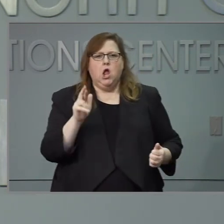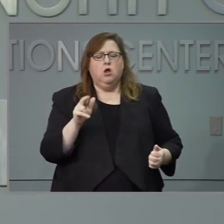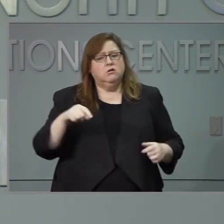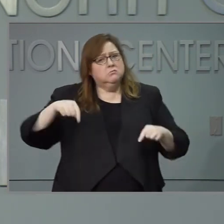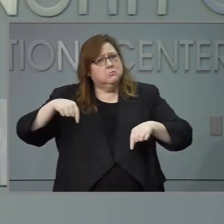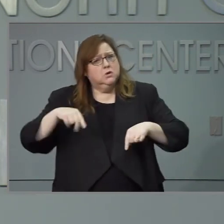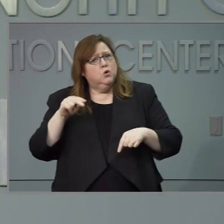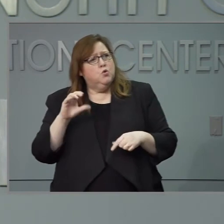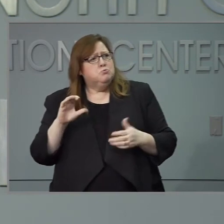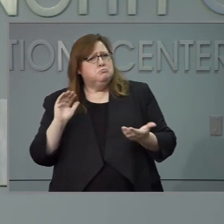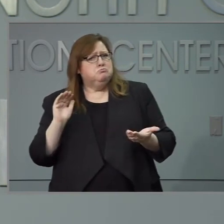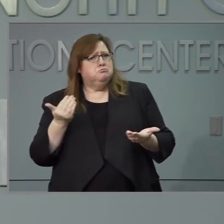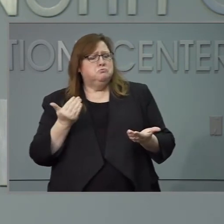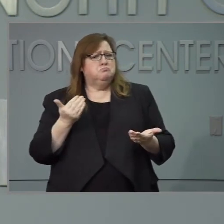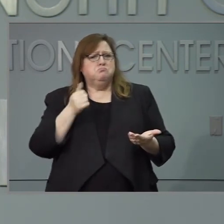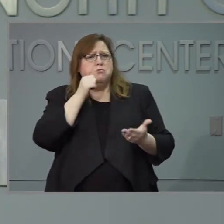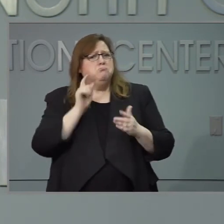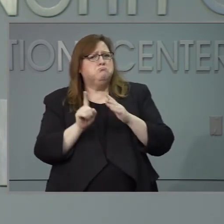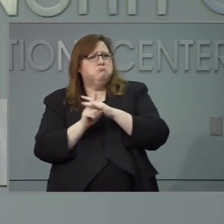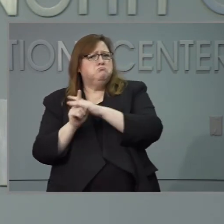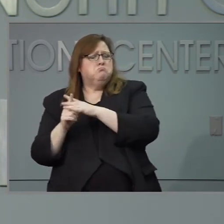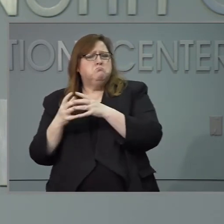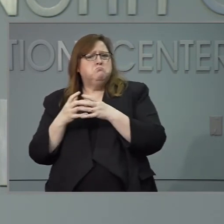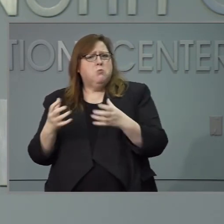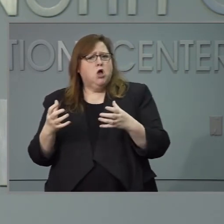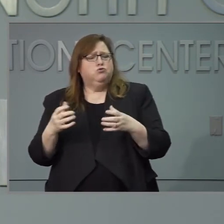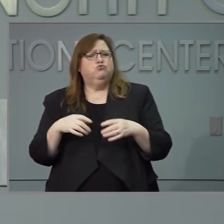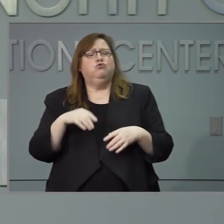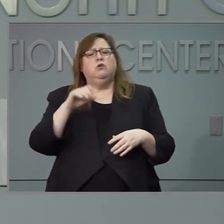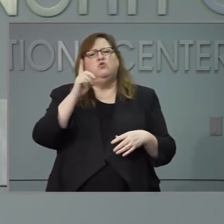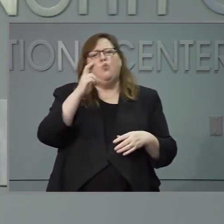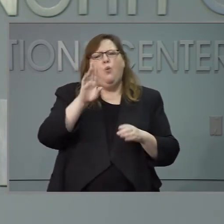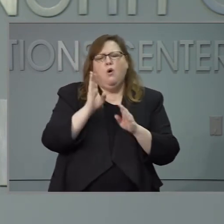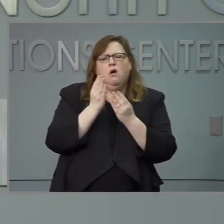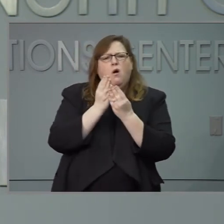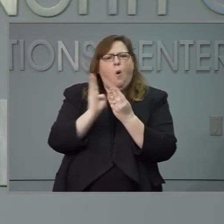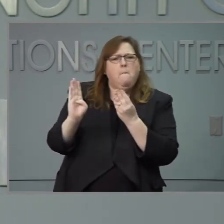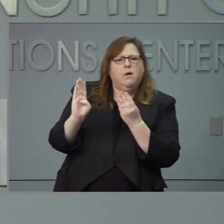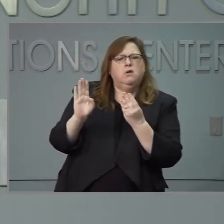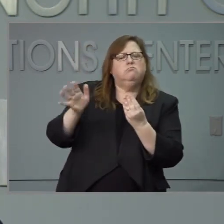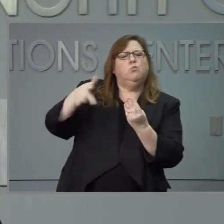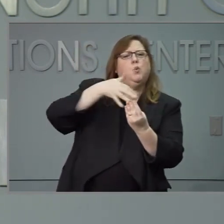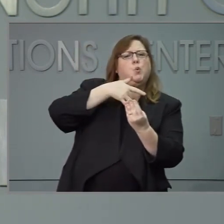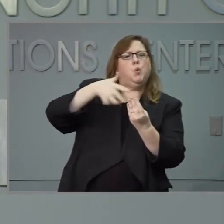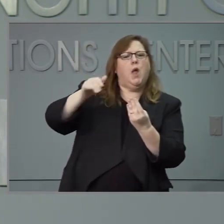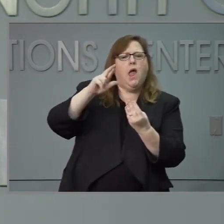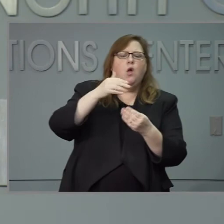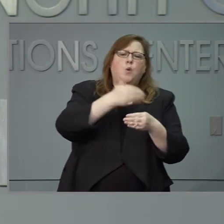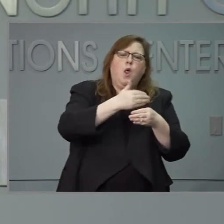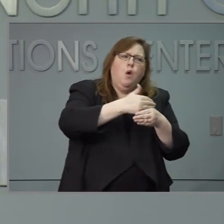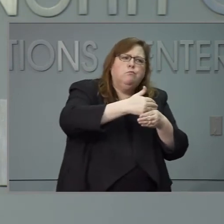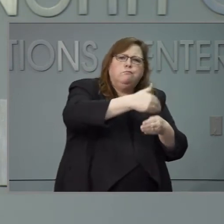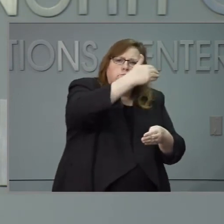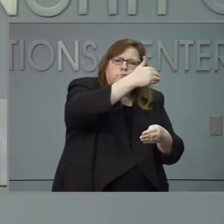SUPERÁVIT QUE HA PERMITIDO GUARDAR FONDOS DE RESERVAS, TENEMOS RESERVAS >> Mr. Goforth: LA SIGUIENTE